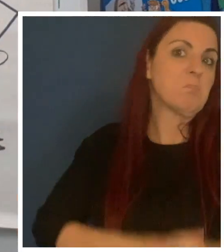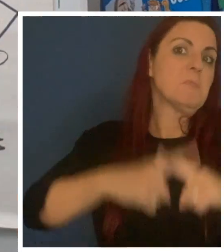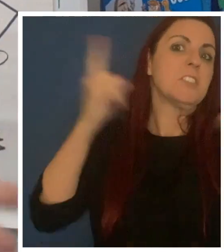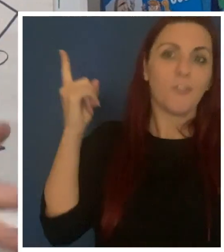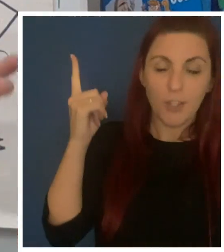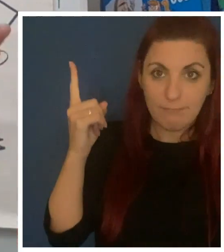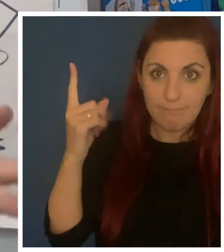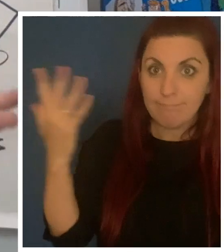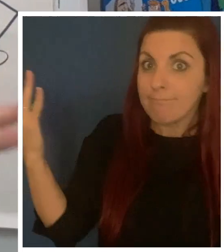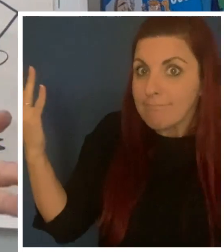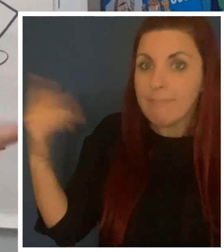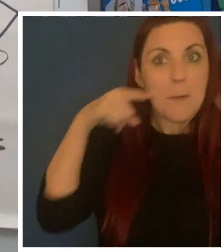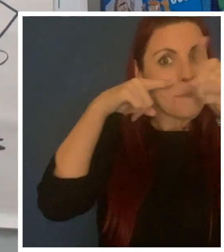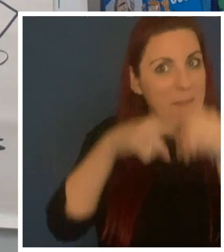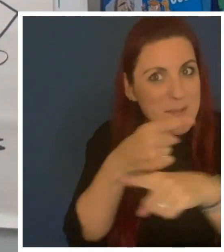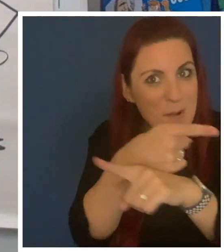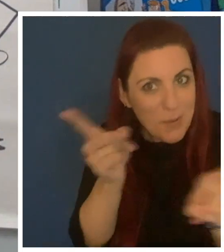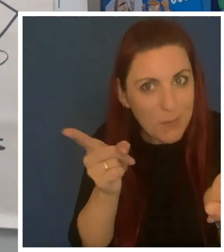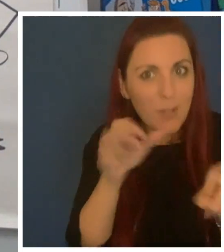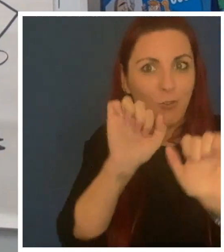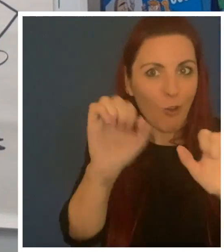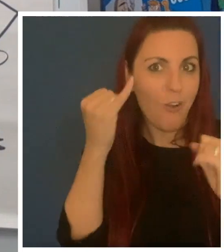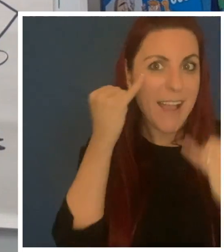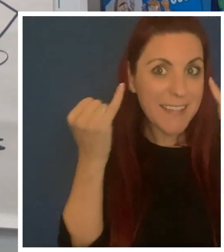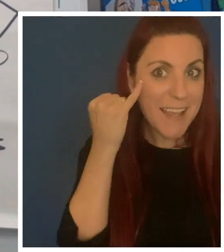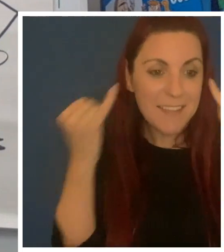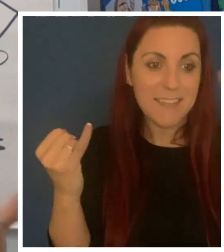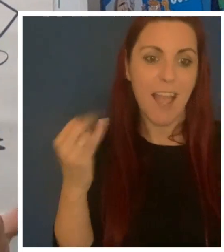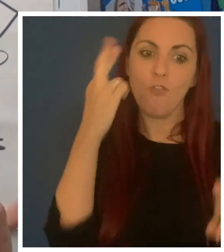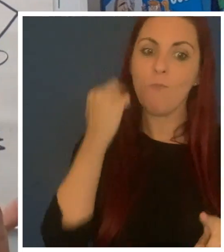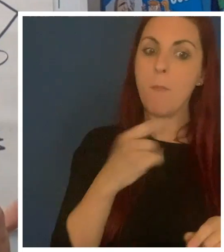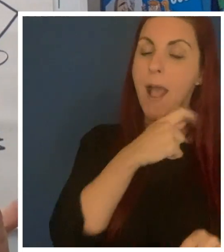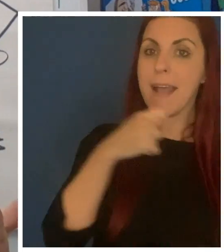It is totally up to you and remember, as I said, there is no right way or wrong way